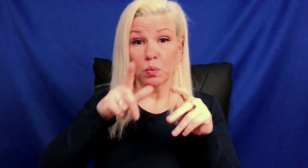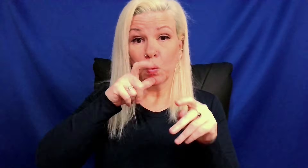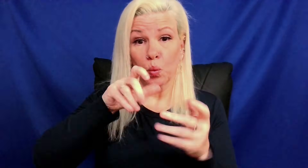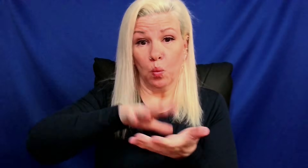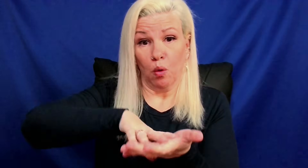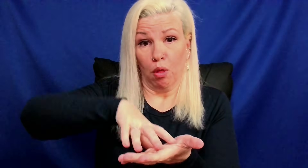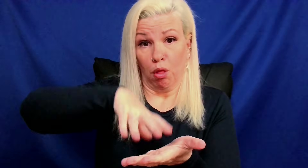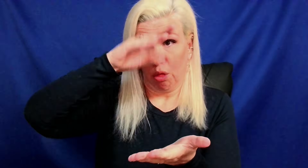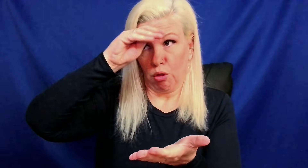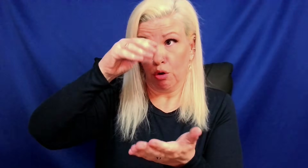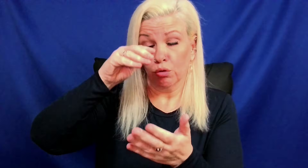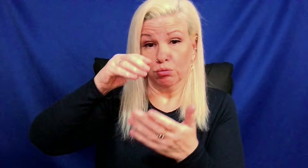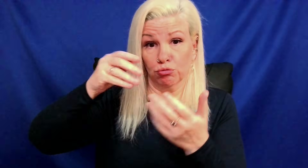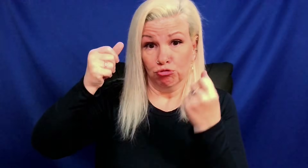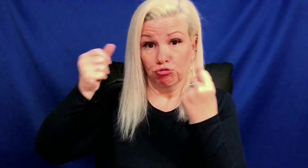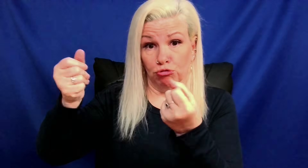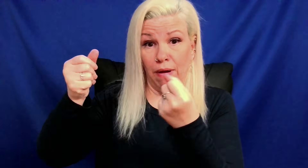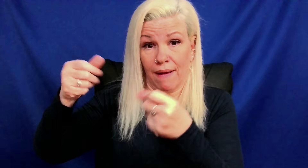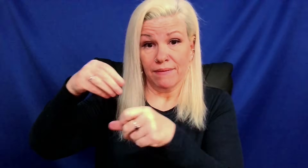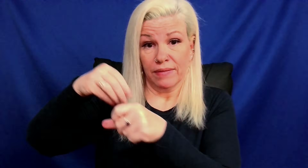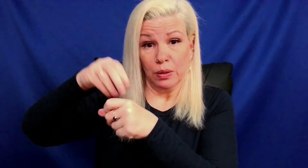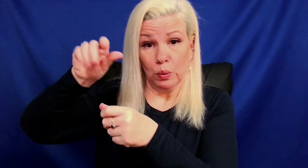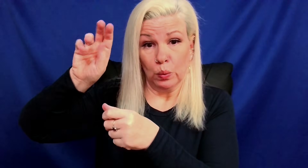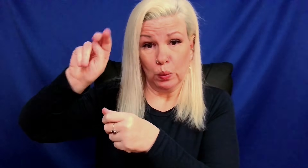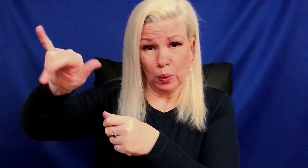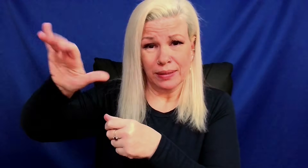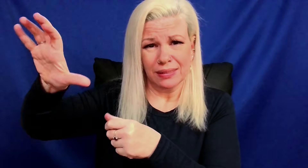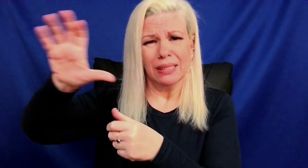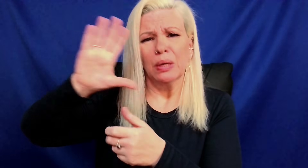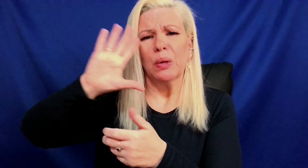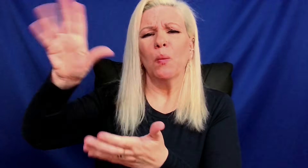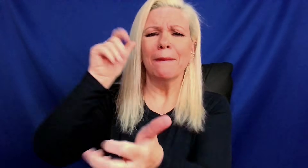People who learned to drive in New York City would pass easily.